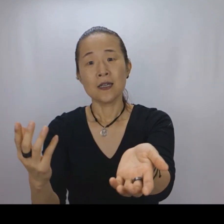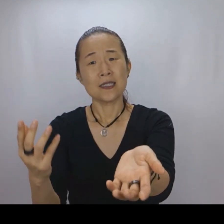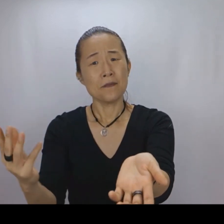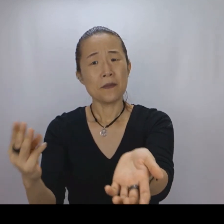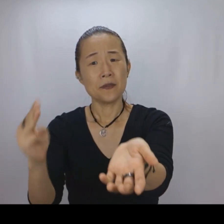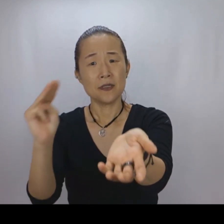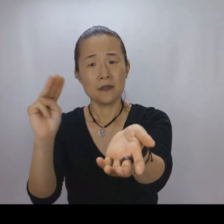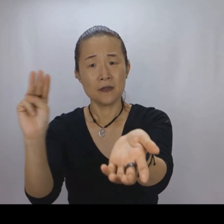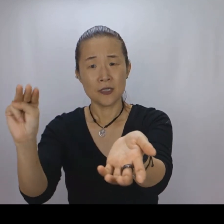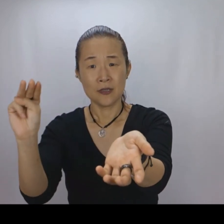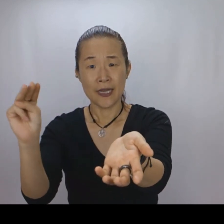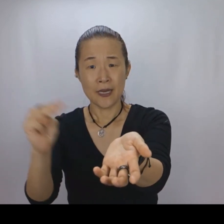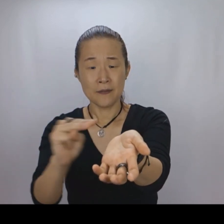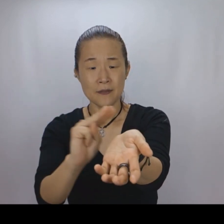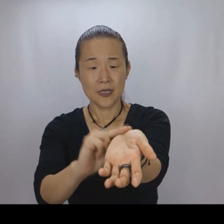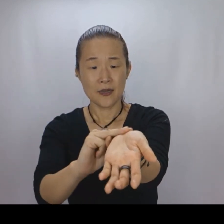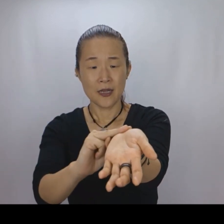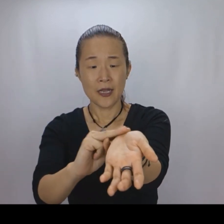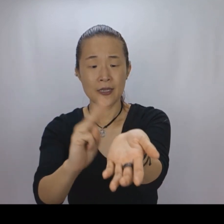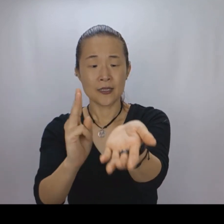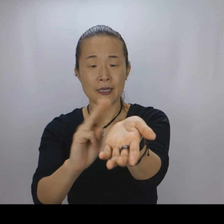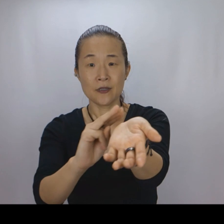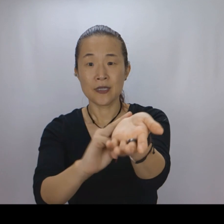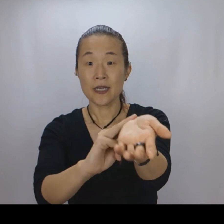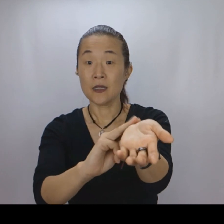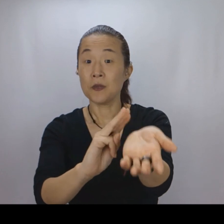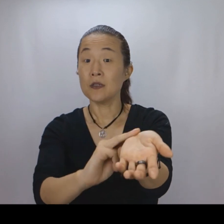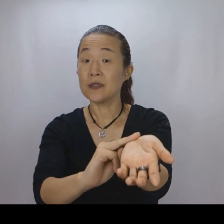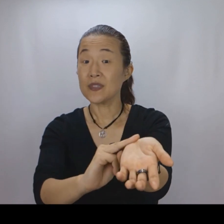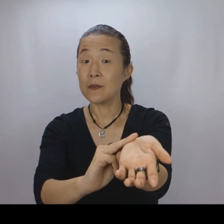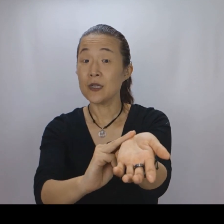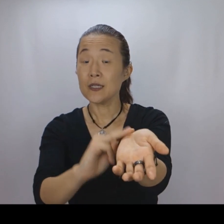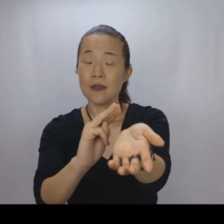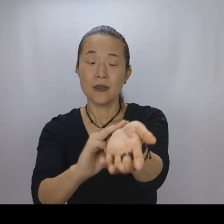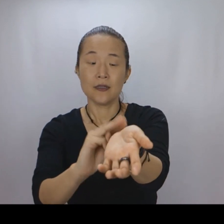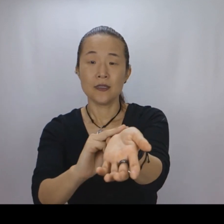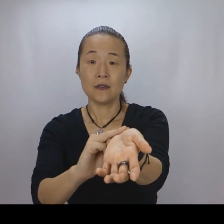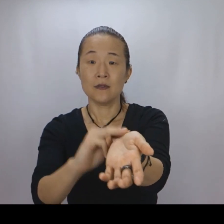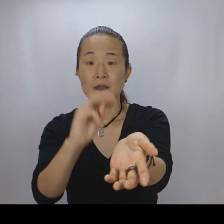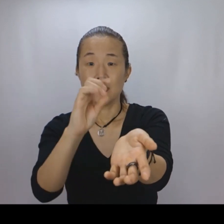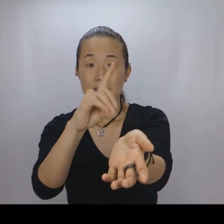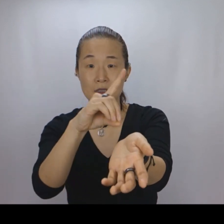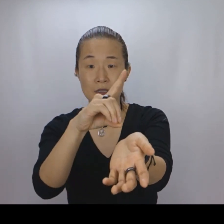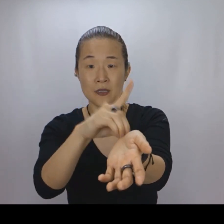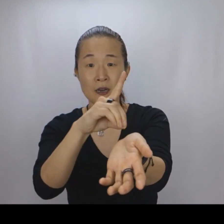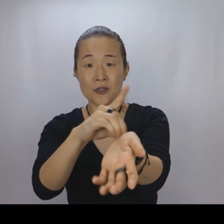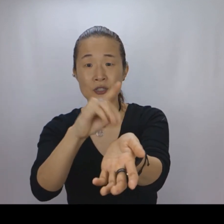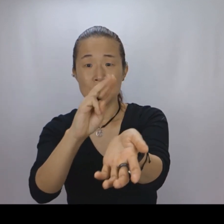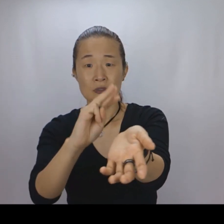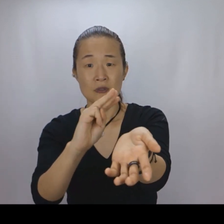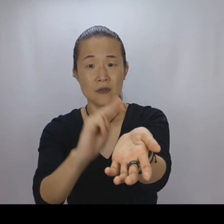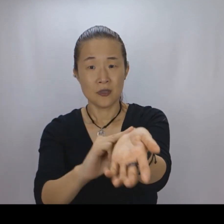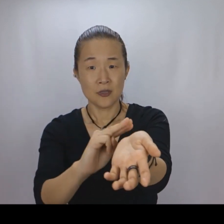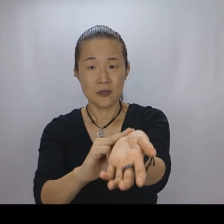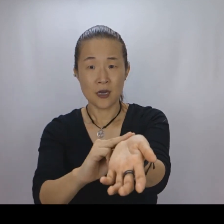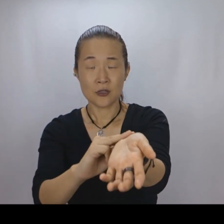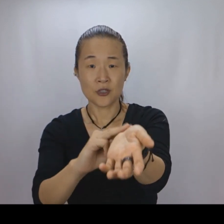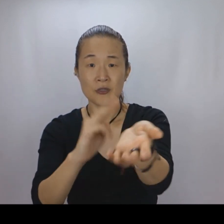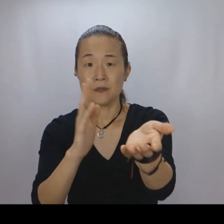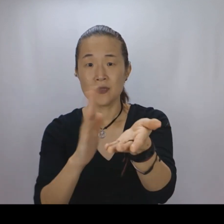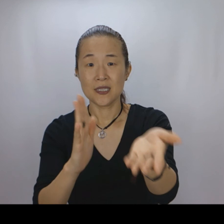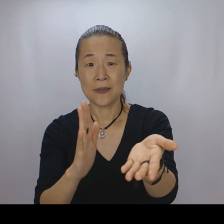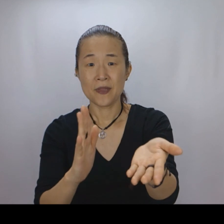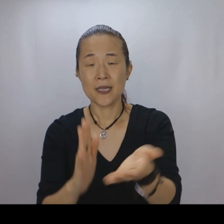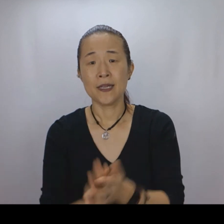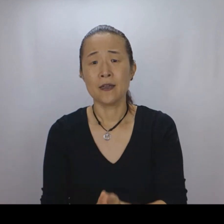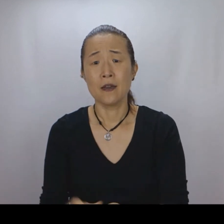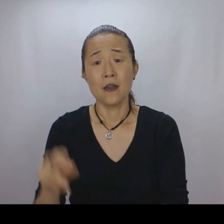Some people do do an "M," and it's like you're taking the pulse of someone, so doctor, doctor, same thing.